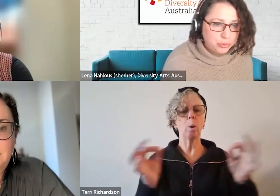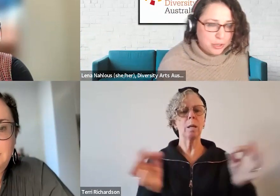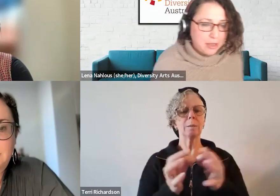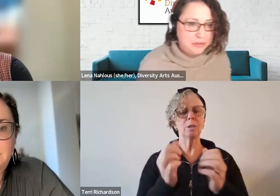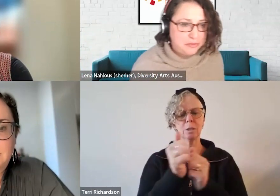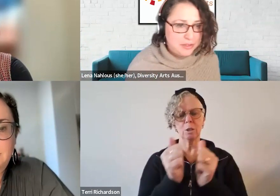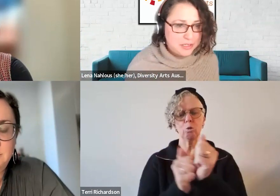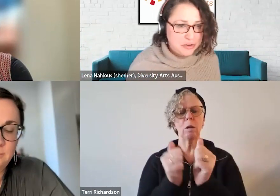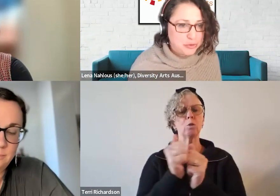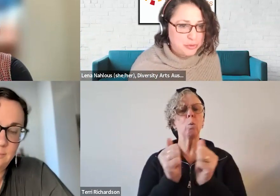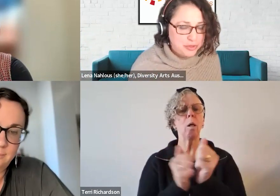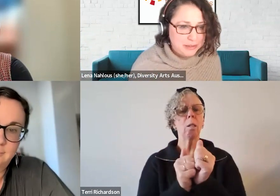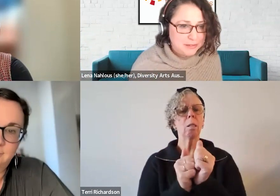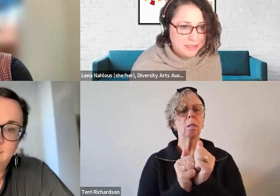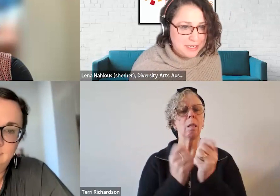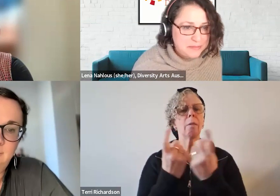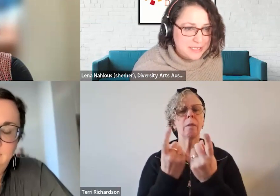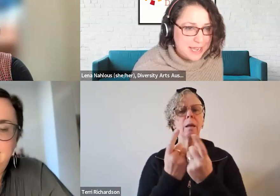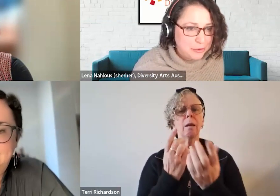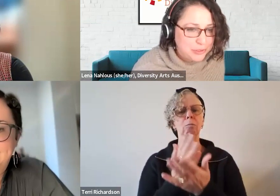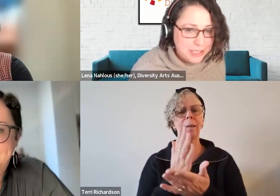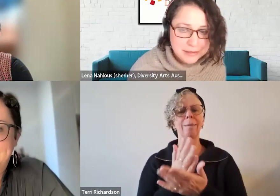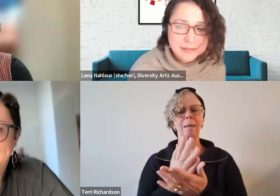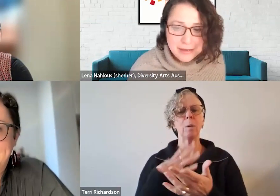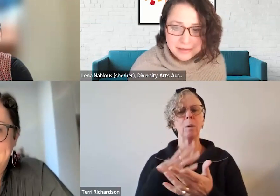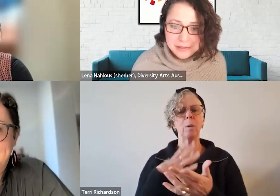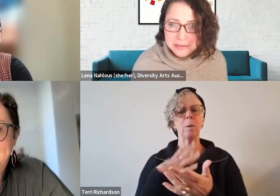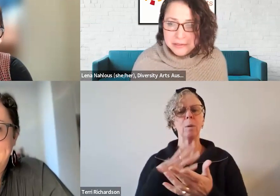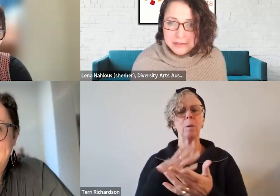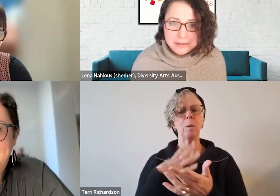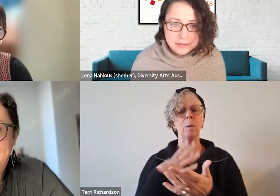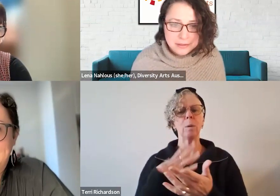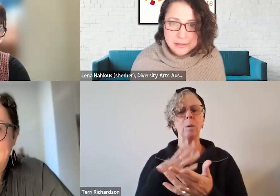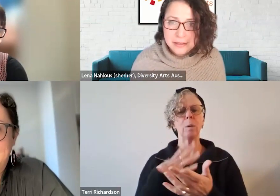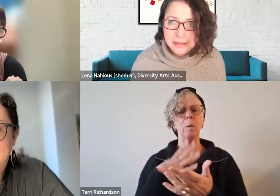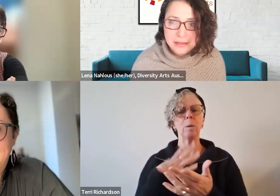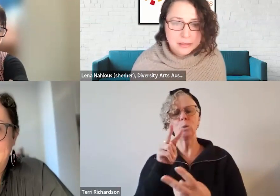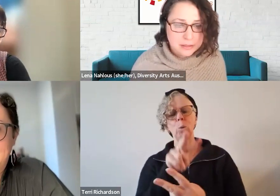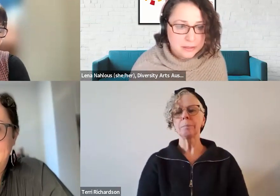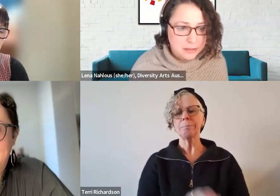a structural thing that needs to be tackled. And yeah. It is. And it, comes down to.